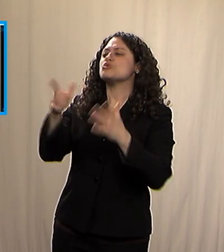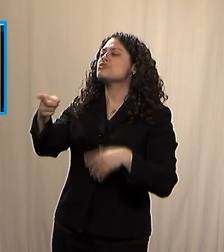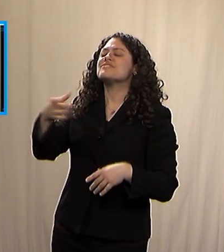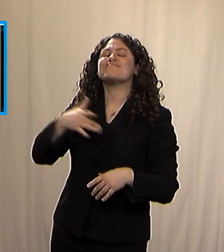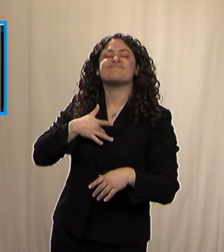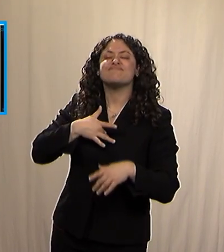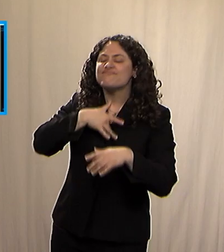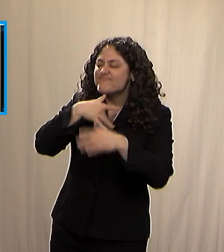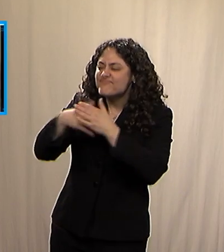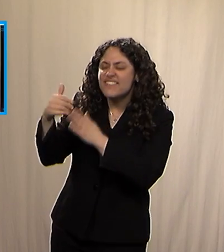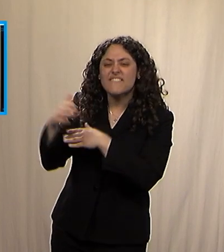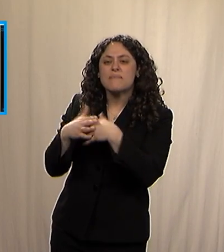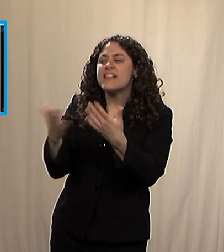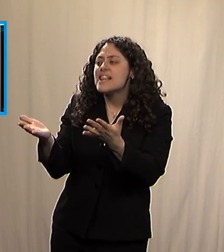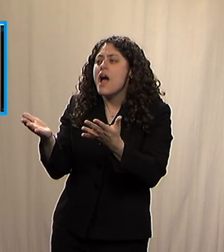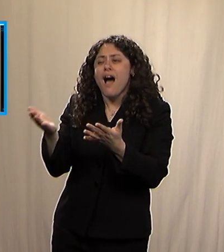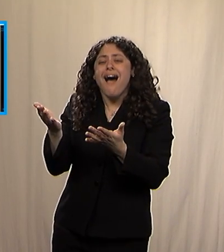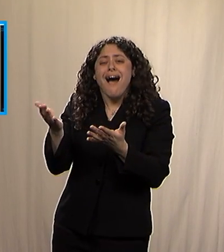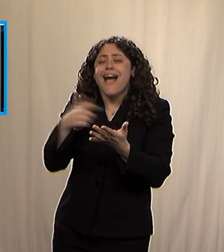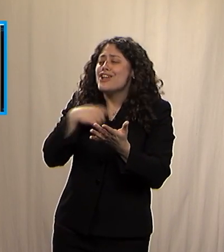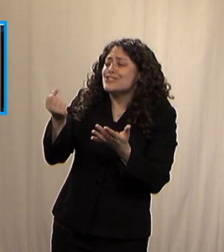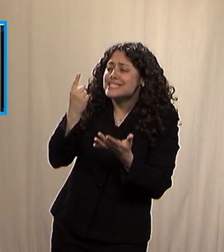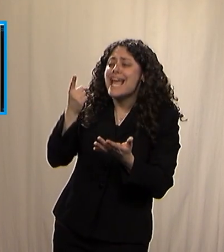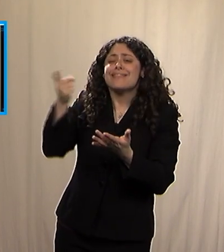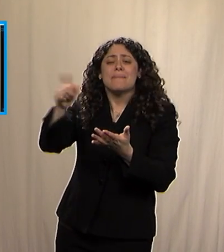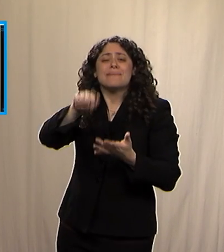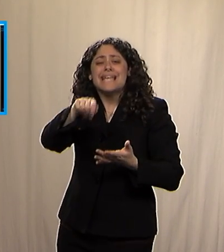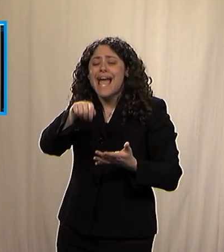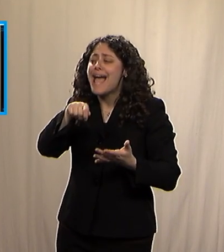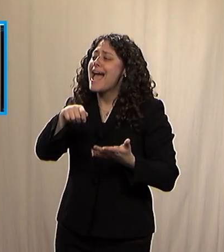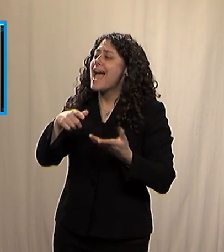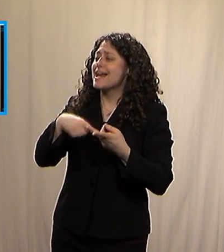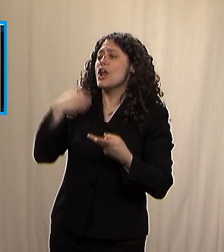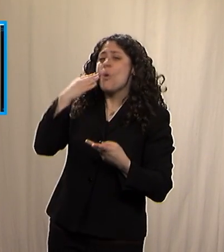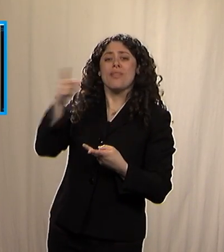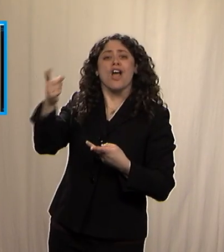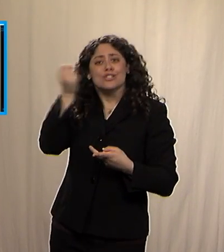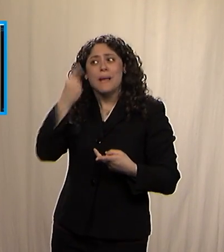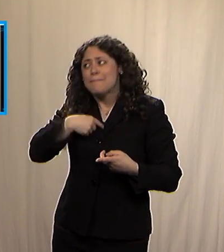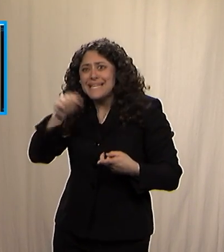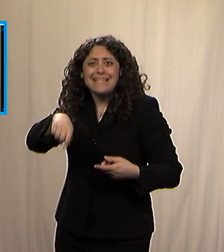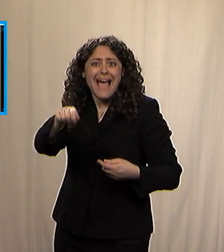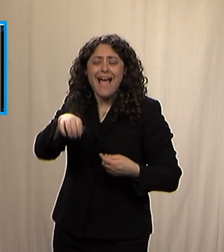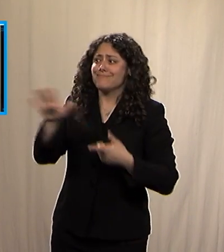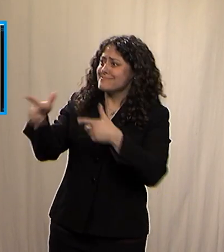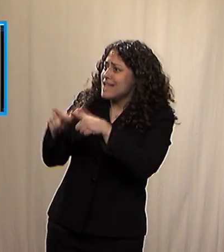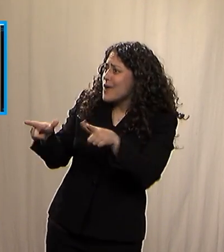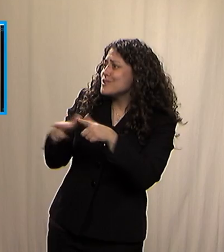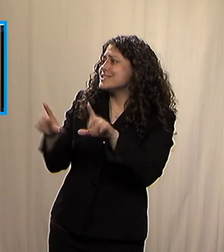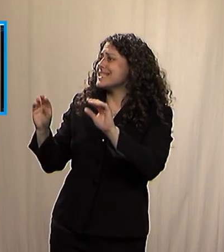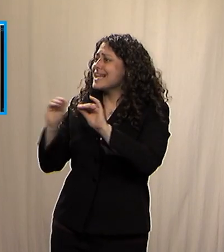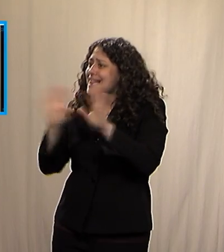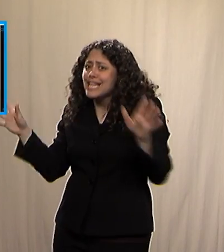It's not because I don't understand them, or I don't think they understand me. I think their language is clear, and I think